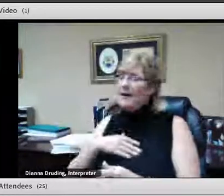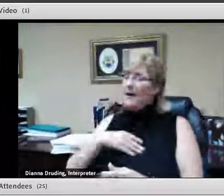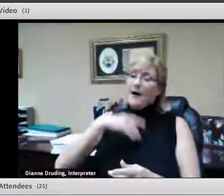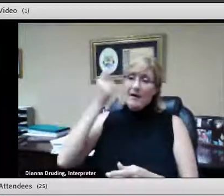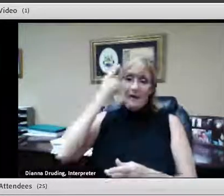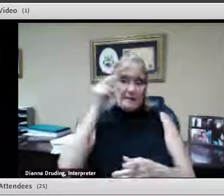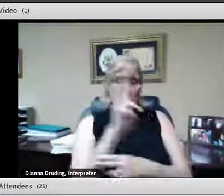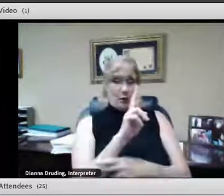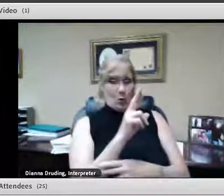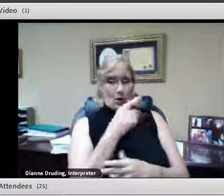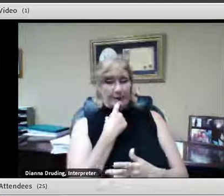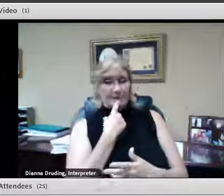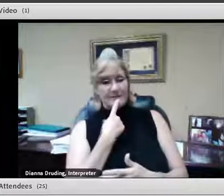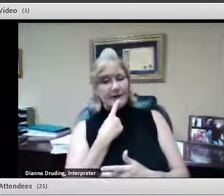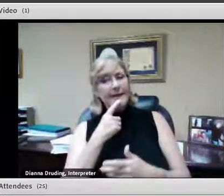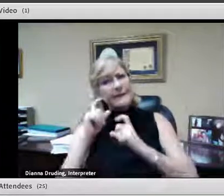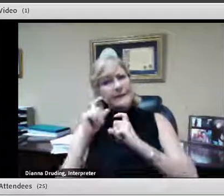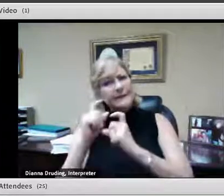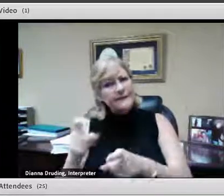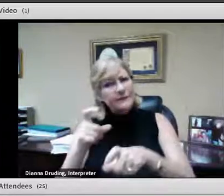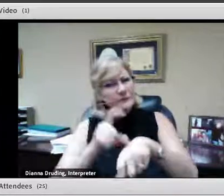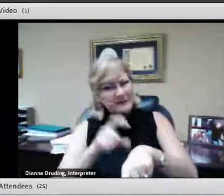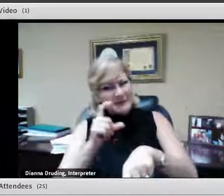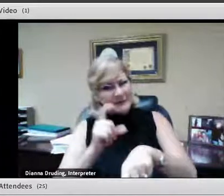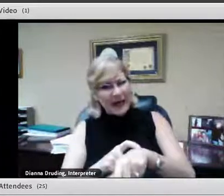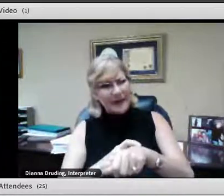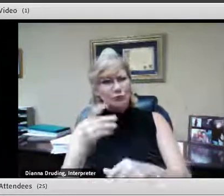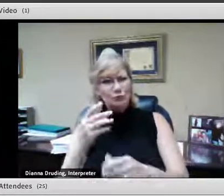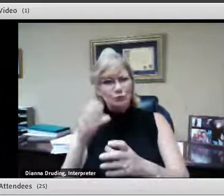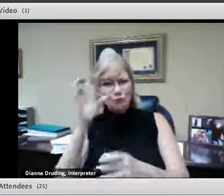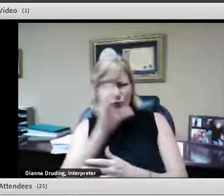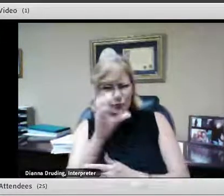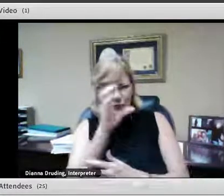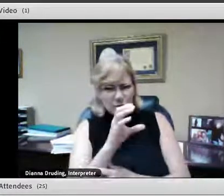giving them the time to explore and the resources to --